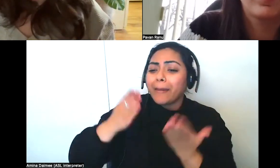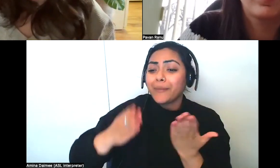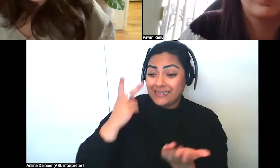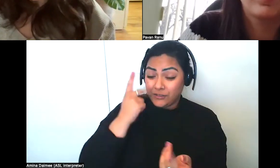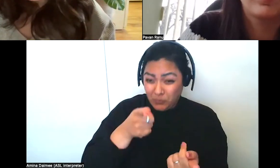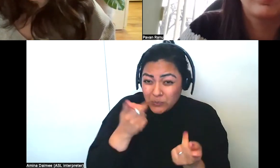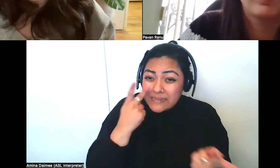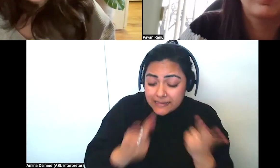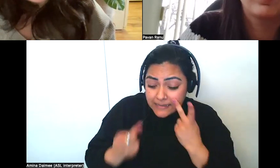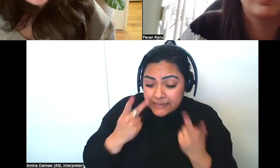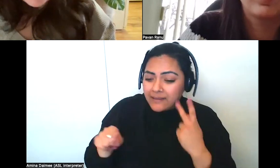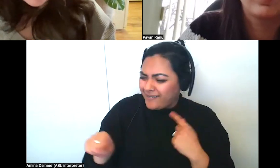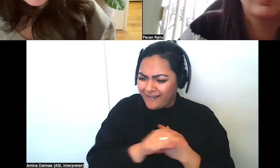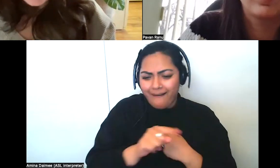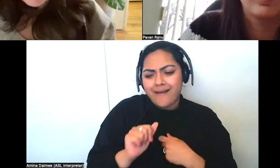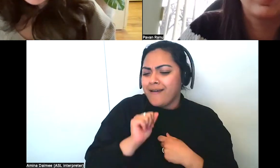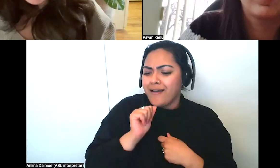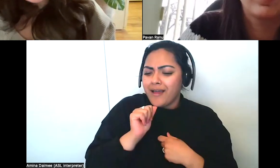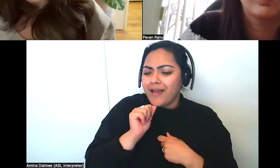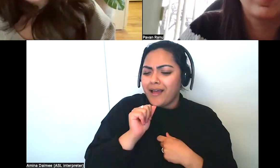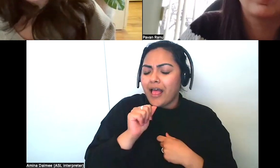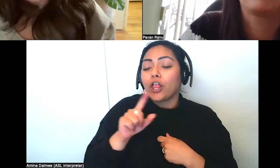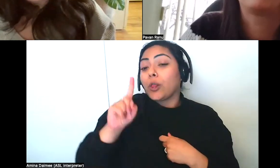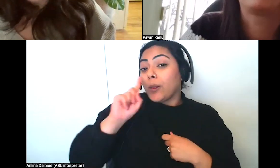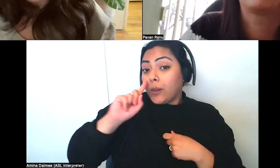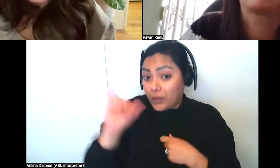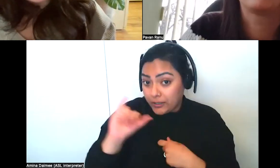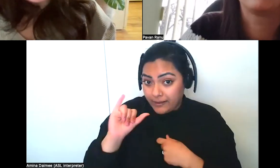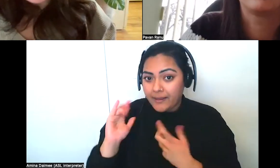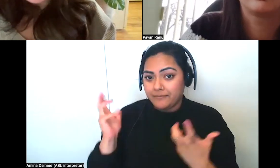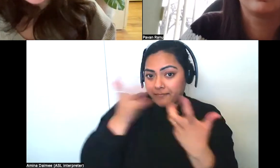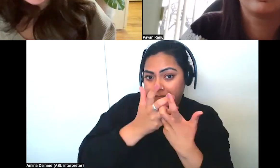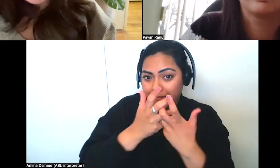like, carry the aesthetic of a trend? Like, are you seeing, like, Goblincore-looking